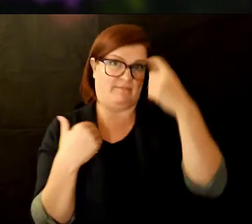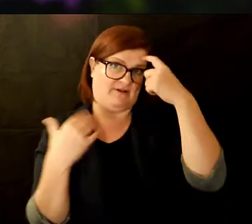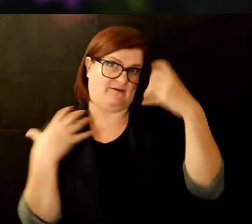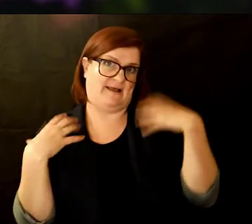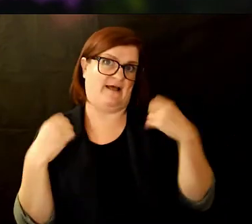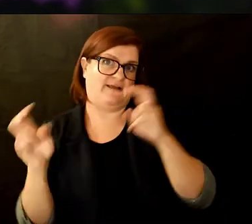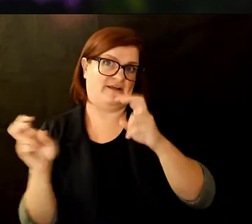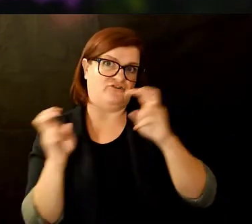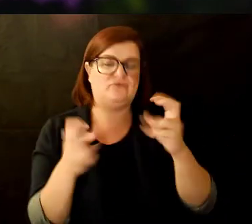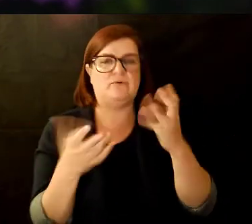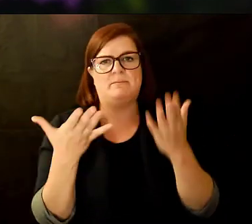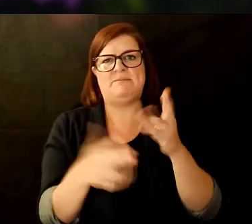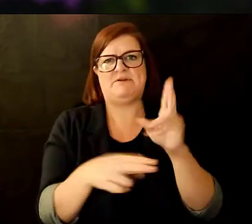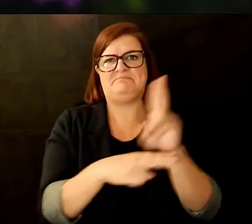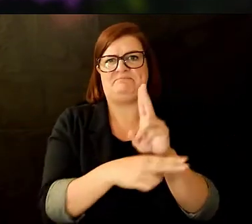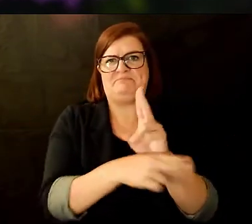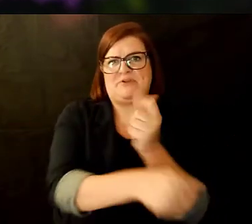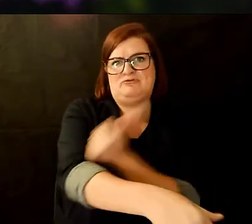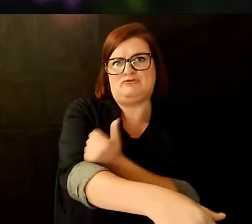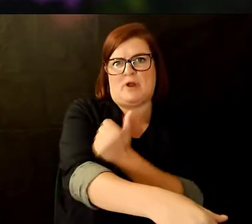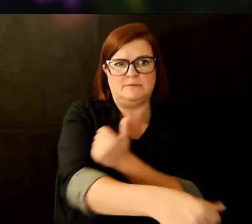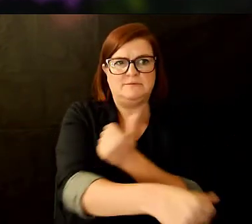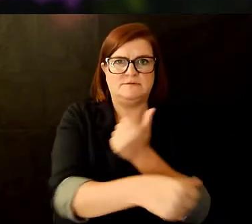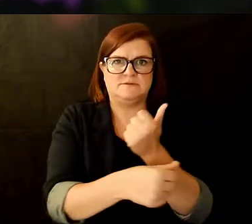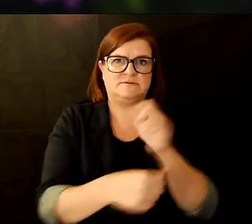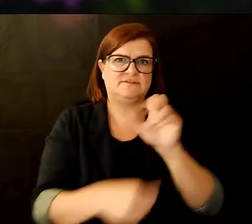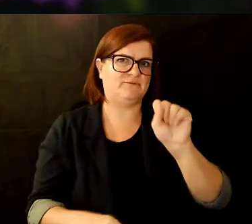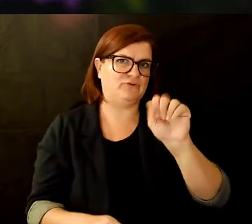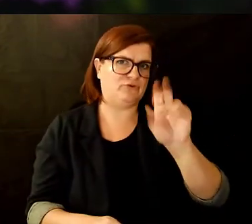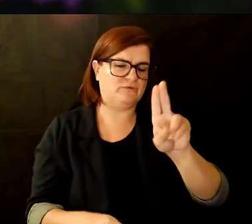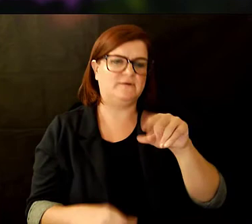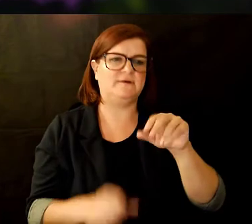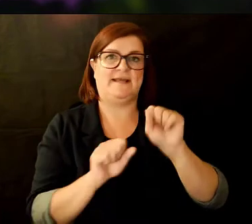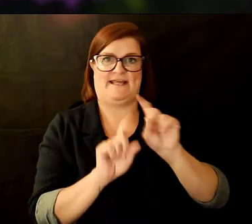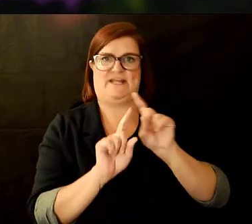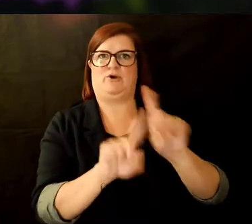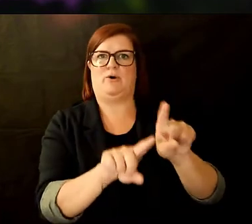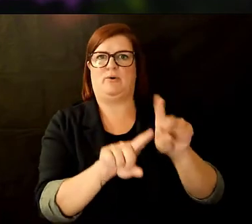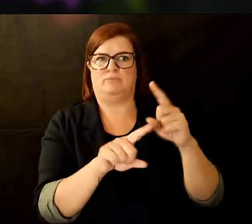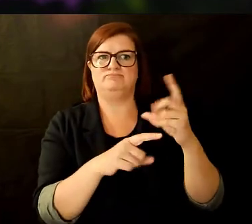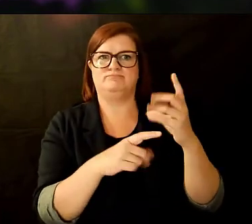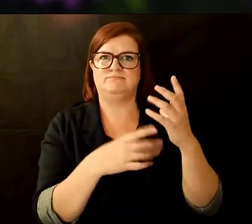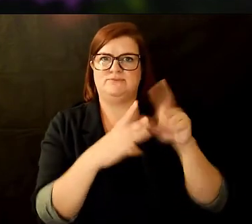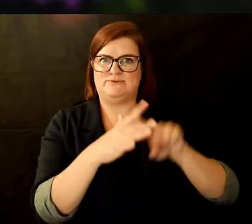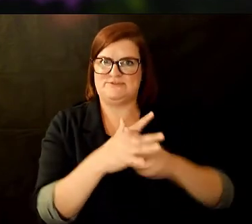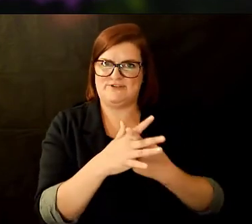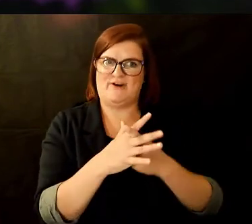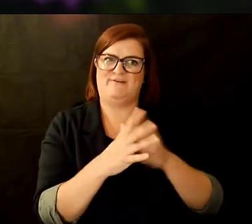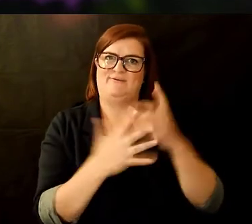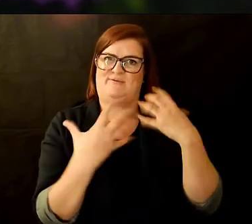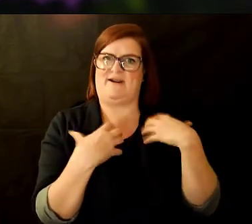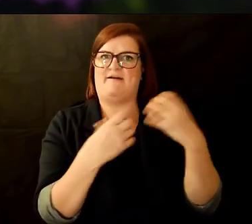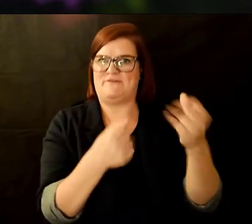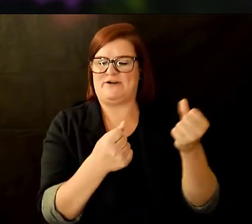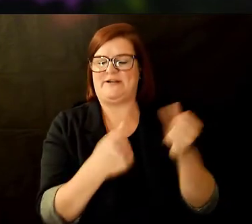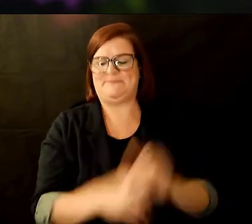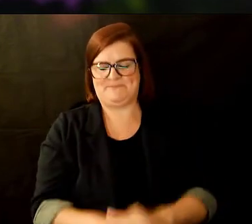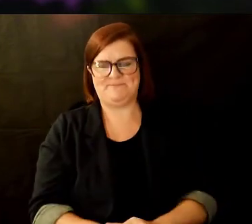or if they have a substance misuse disorder, they can go there to get started on their pathway to recovering.